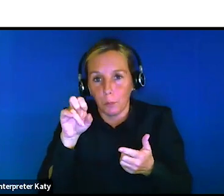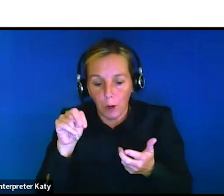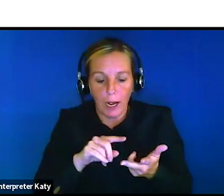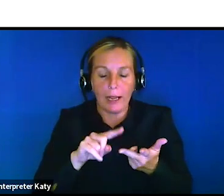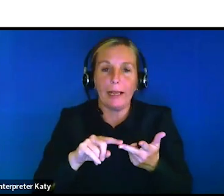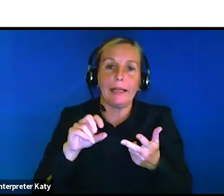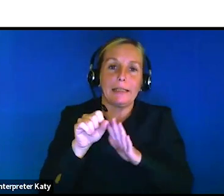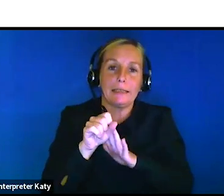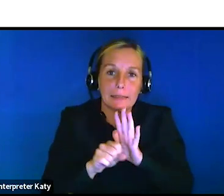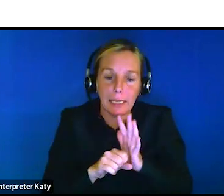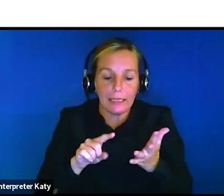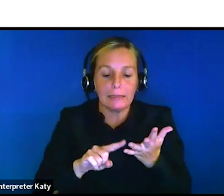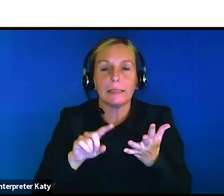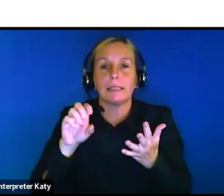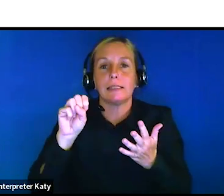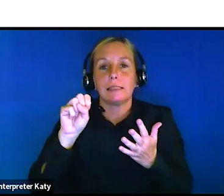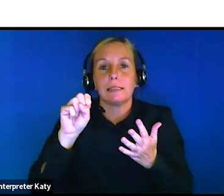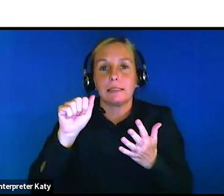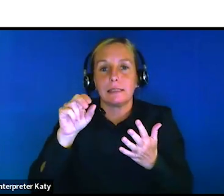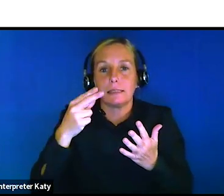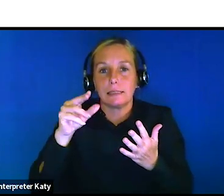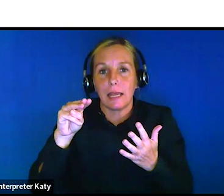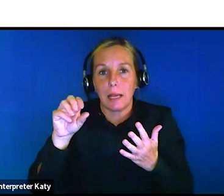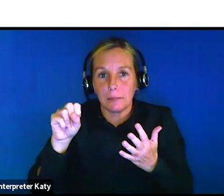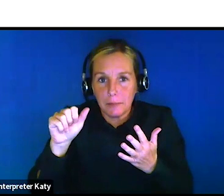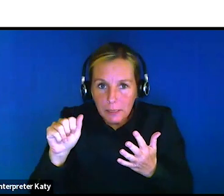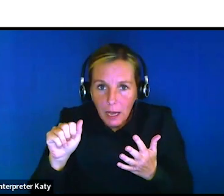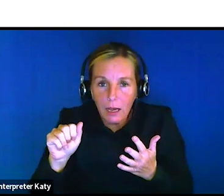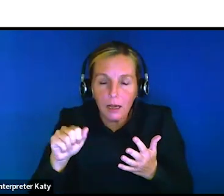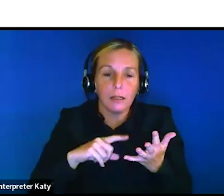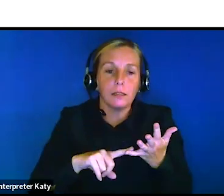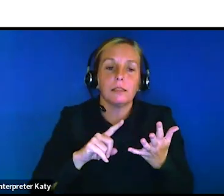And I look forward to seeing that network moving forward,